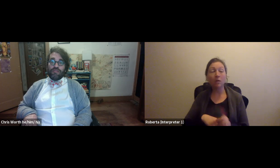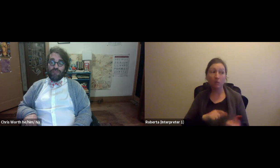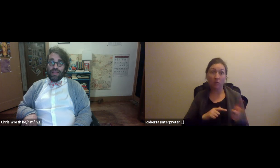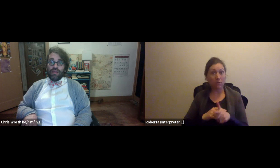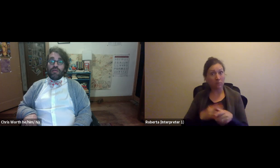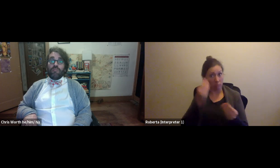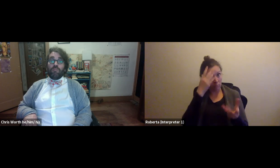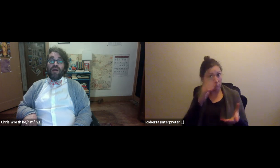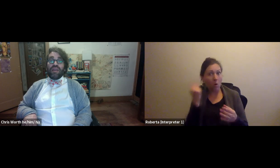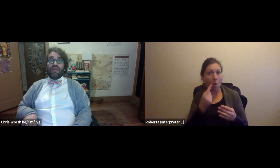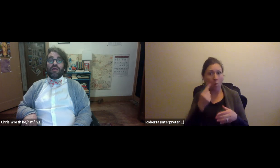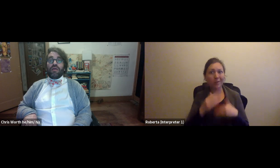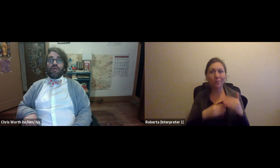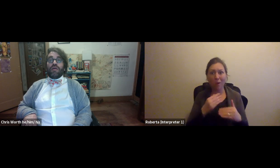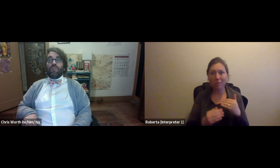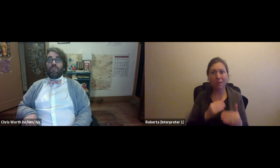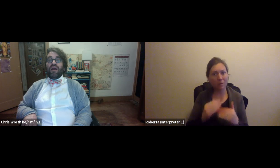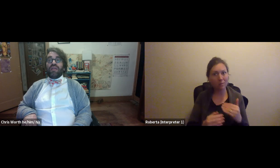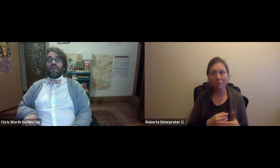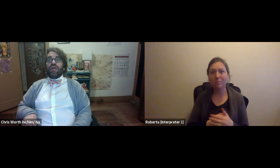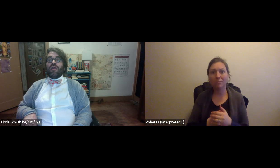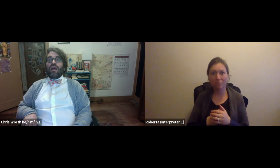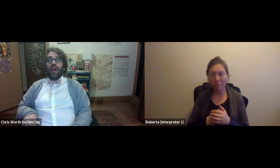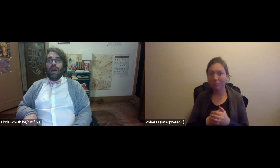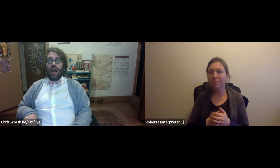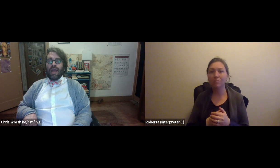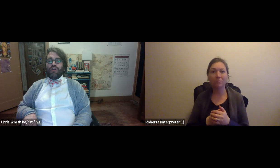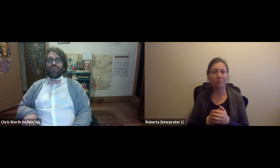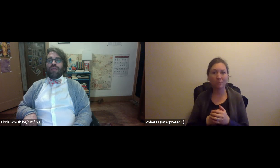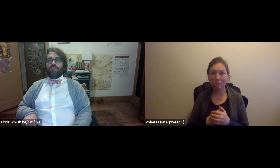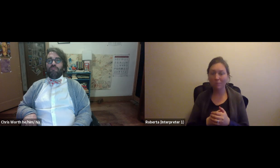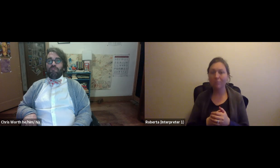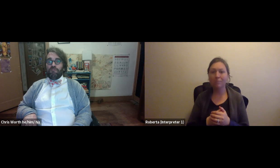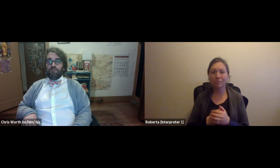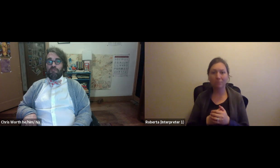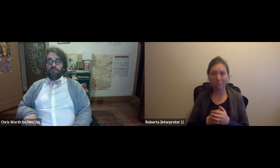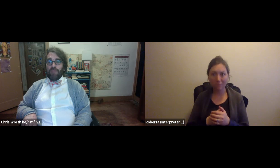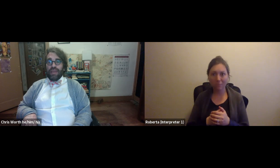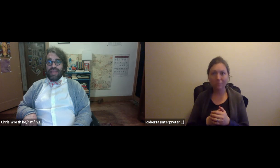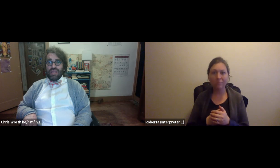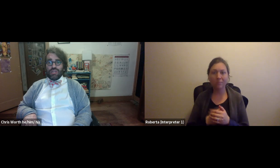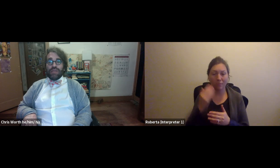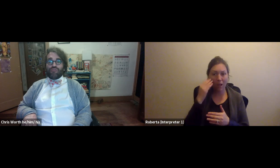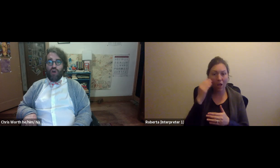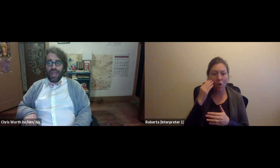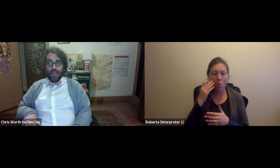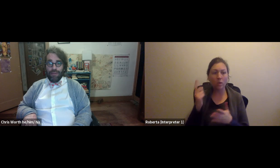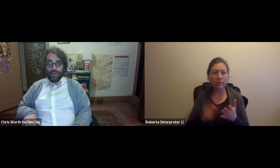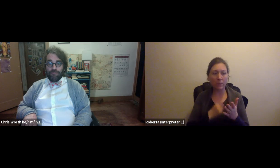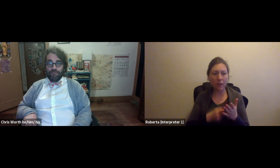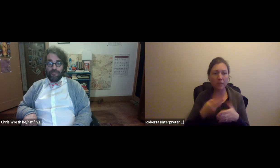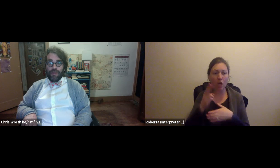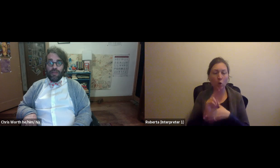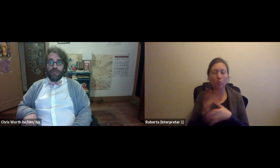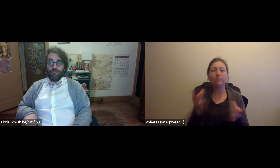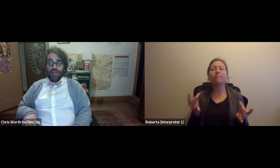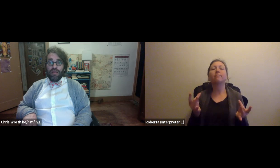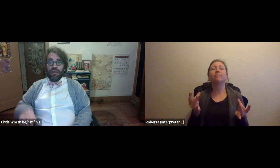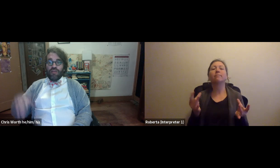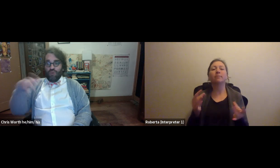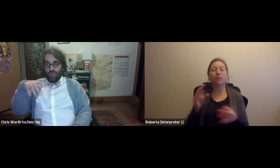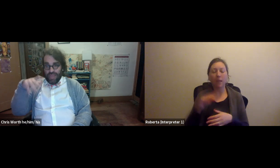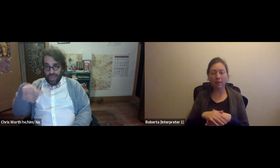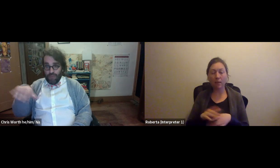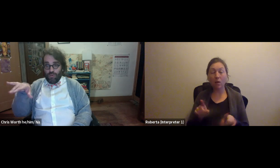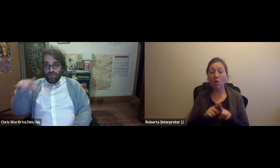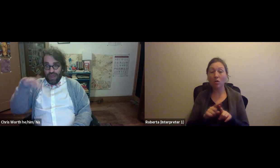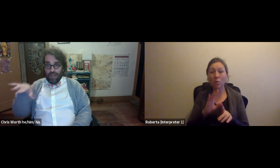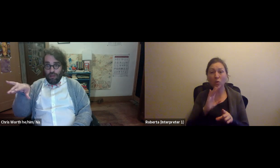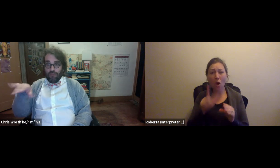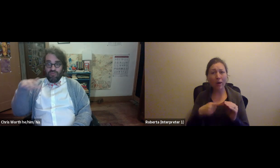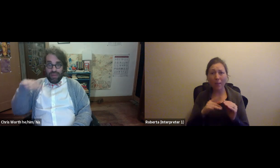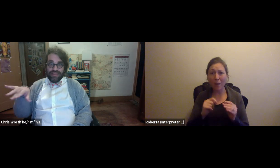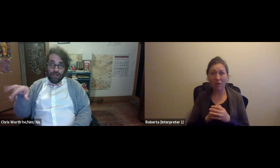right. But I know that meditation and talking about it, right, so inward dialogue with myself,